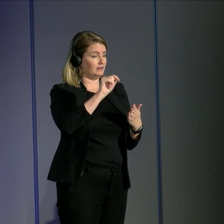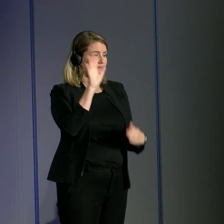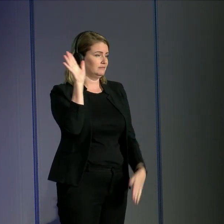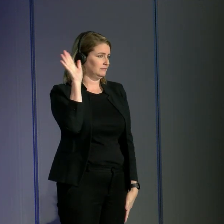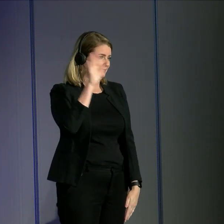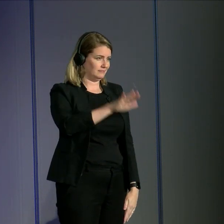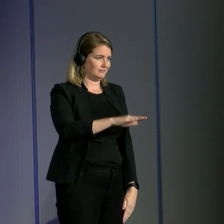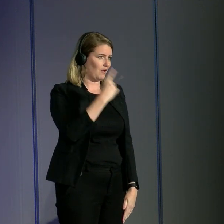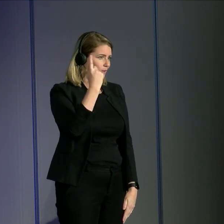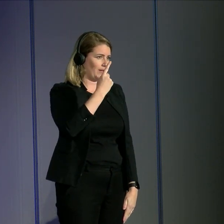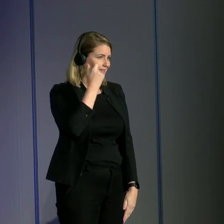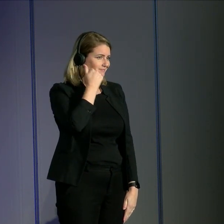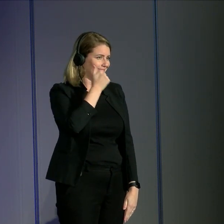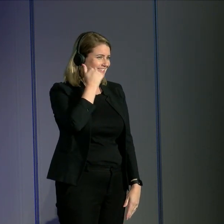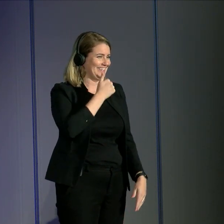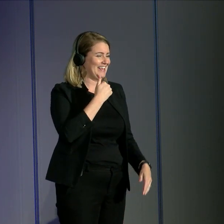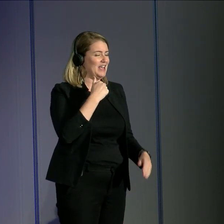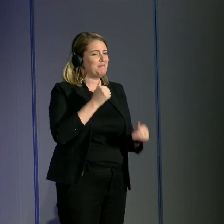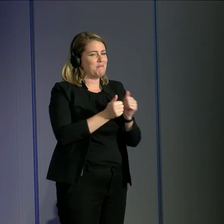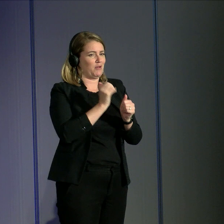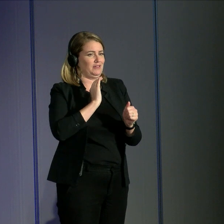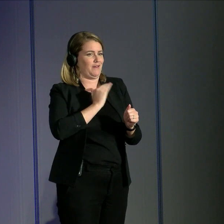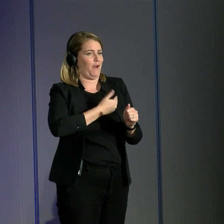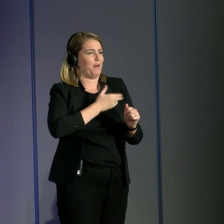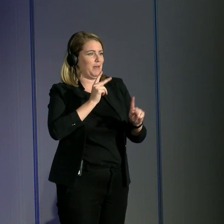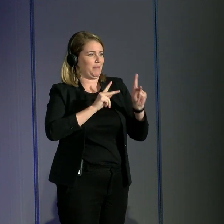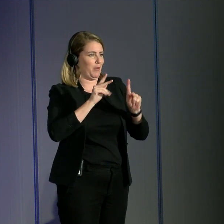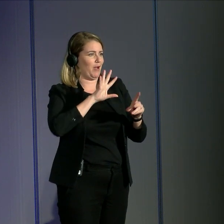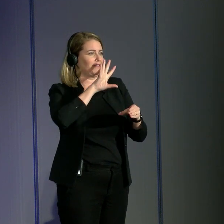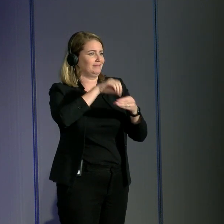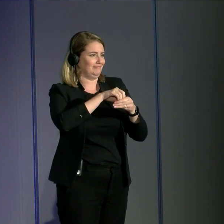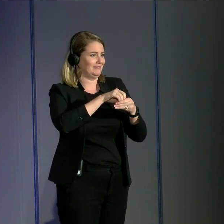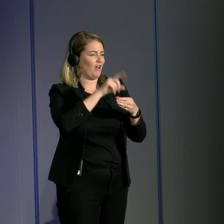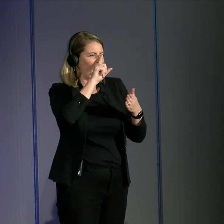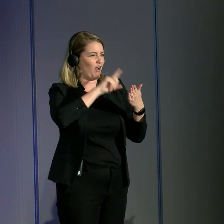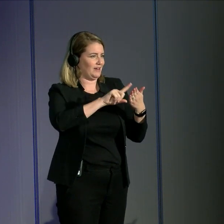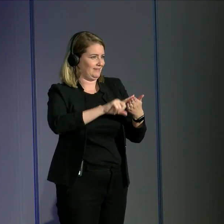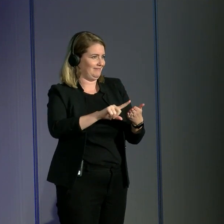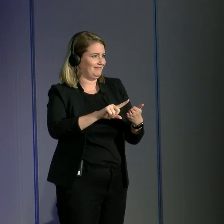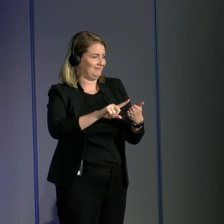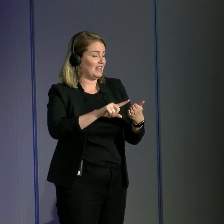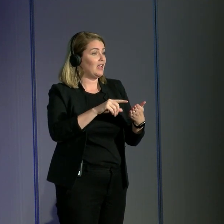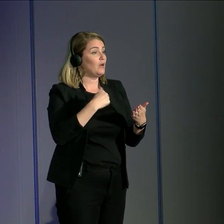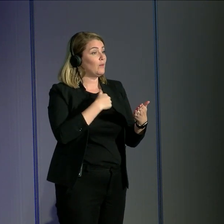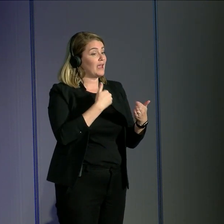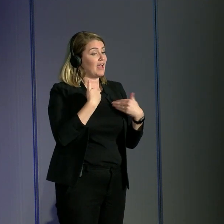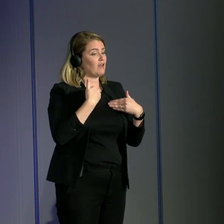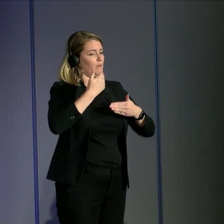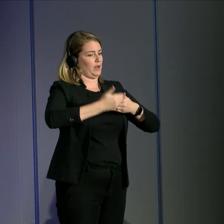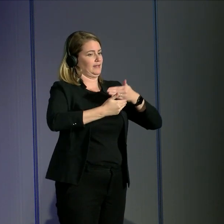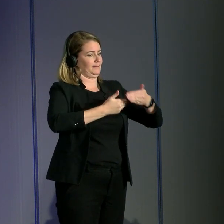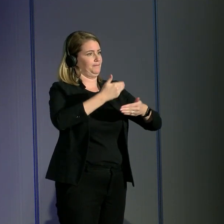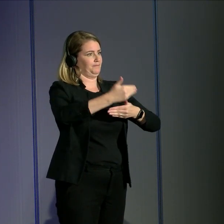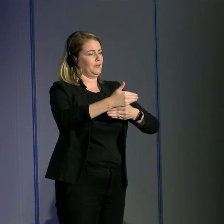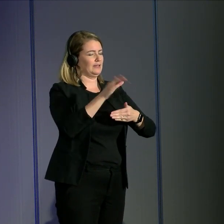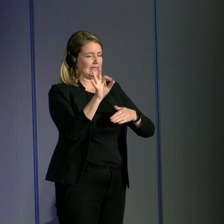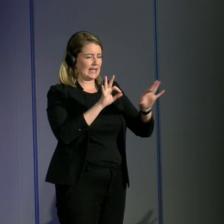Most of our audits are engaged at any one time, and we have a process around selecting what we're going to test.